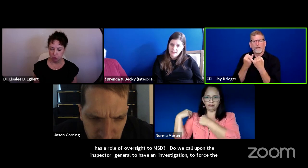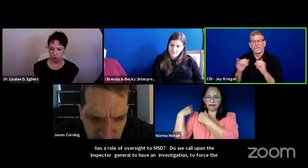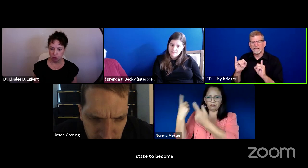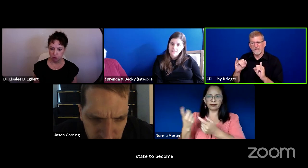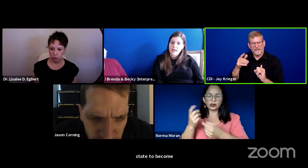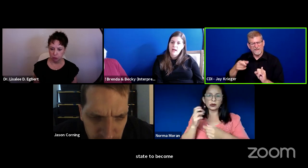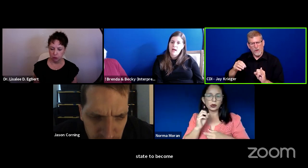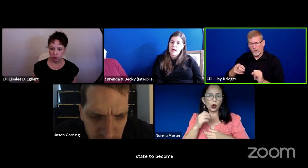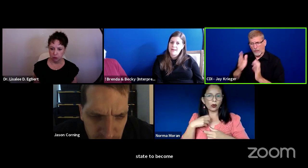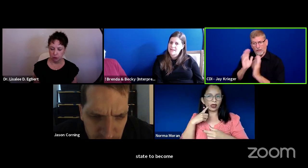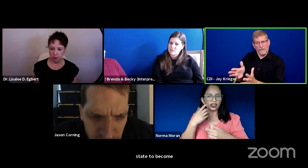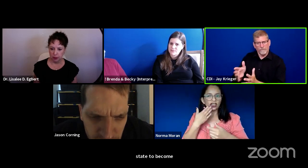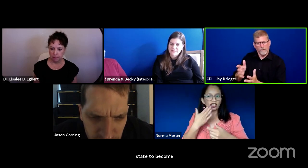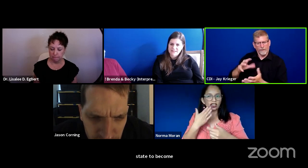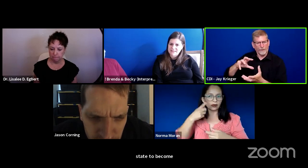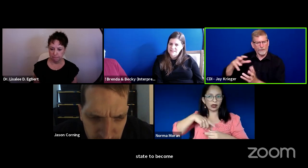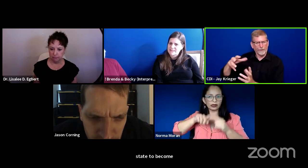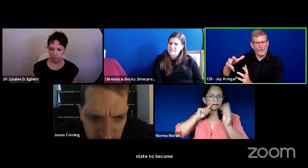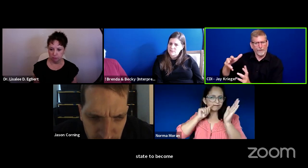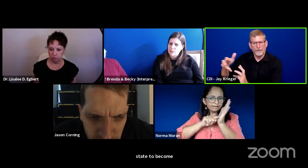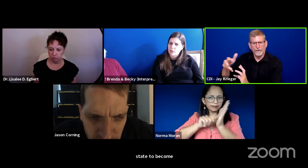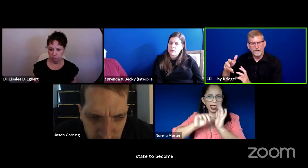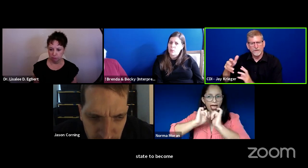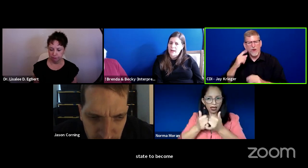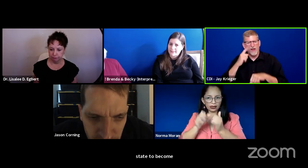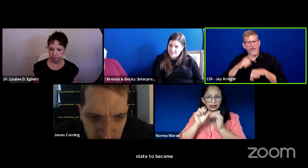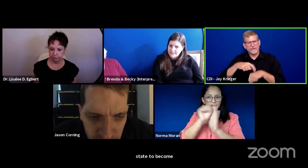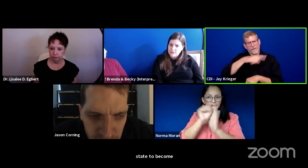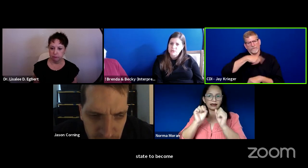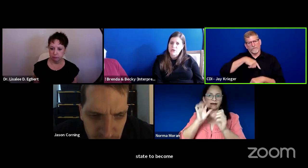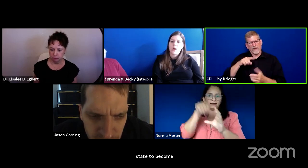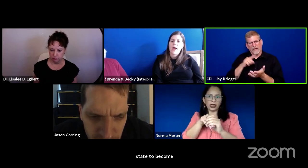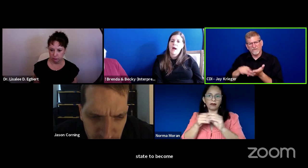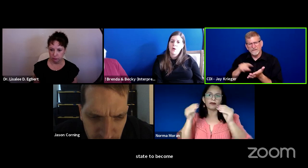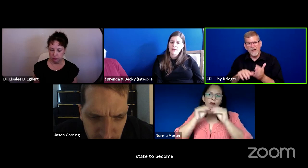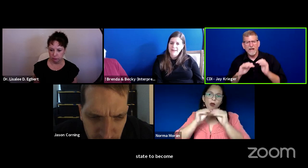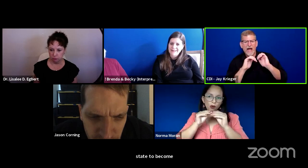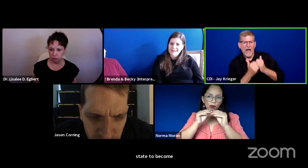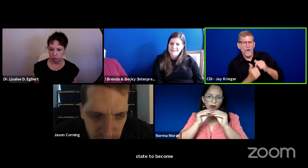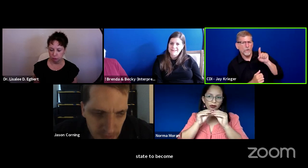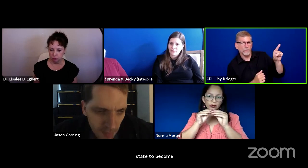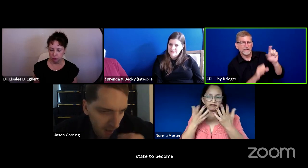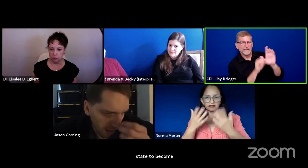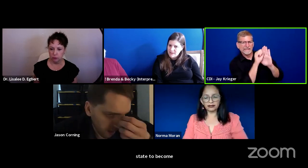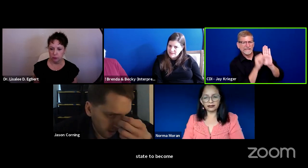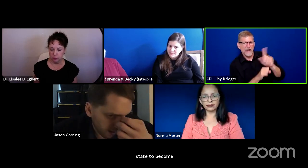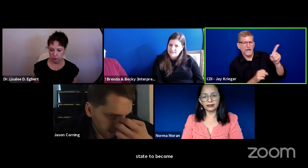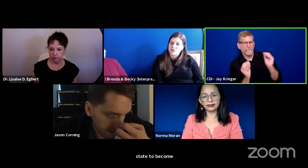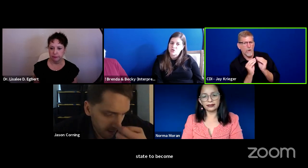As we've seen, this doesn't seem to be working well. So how can they self-inspect themselves?